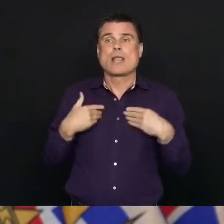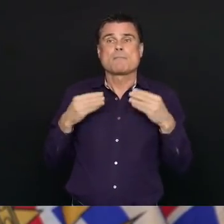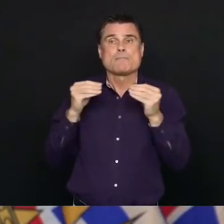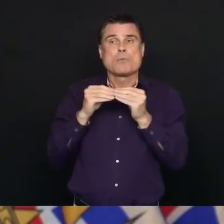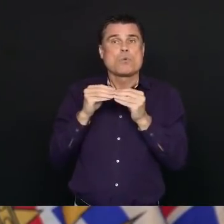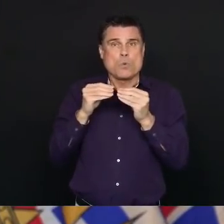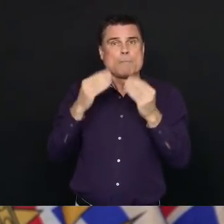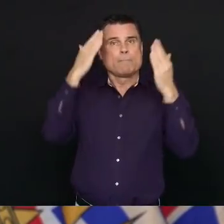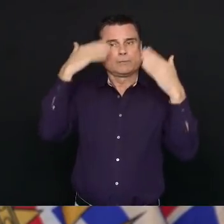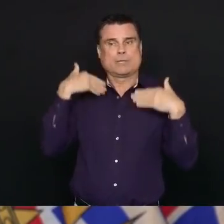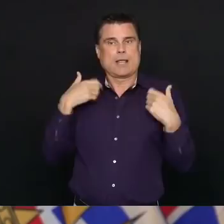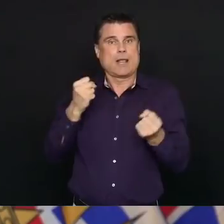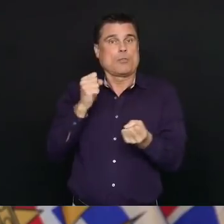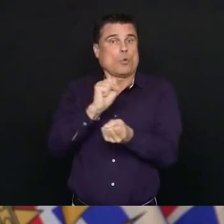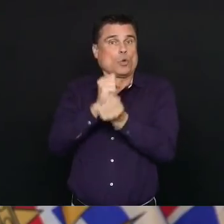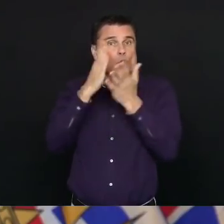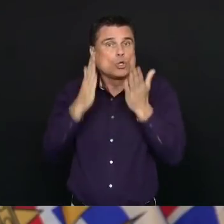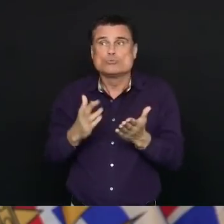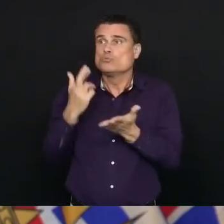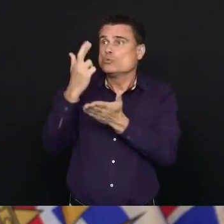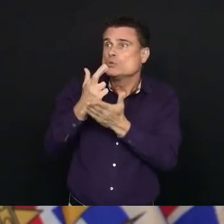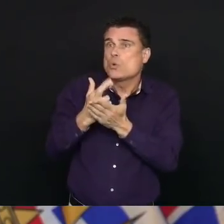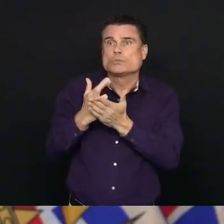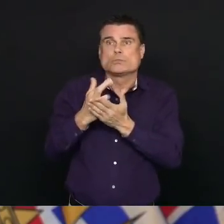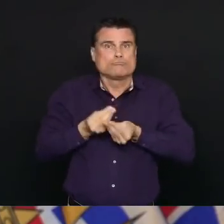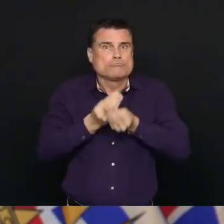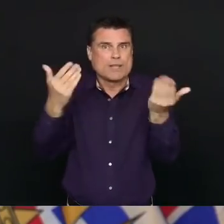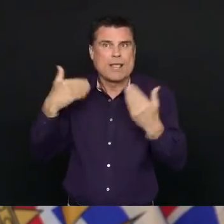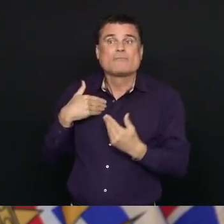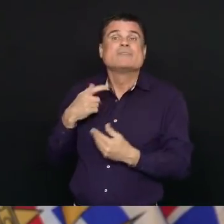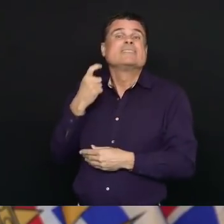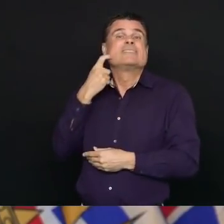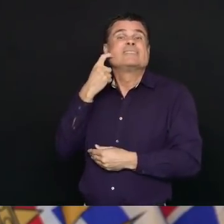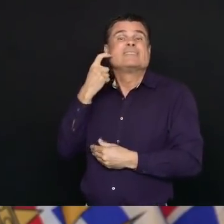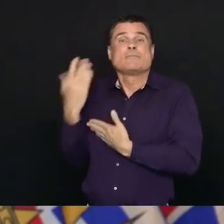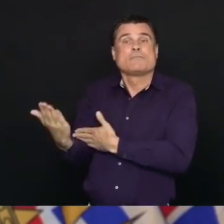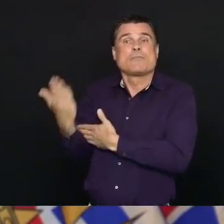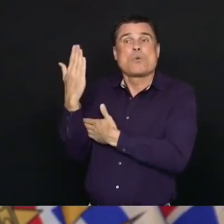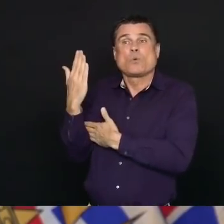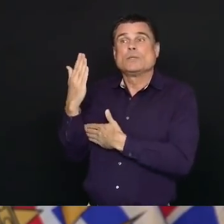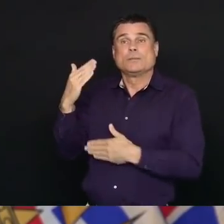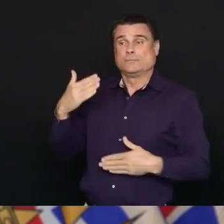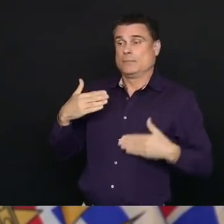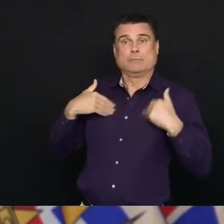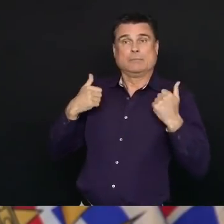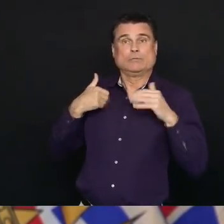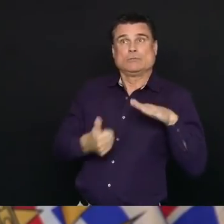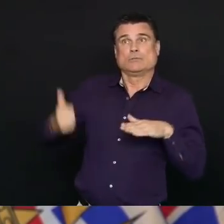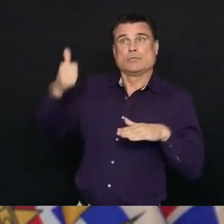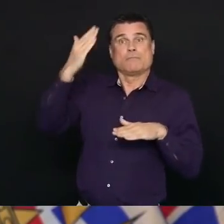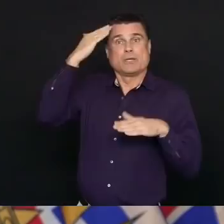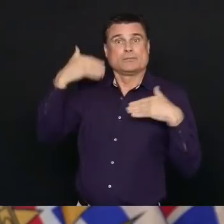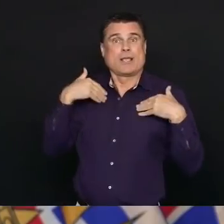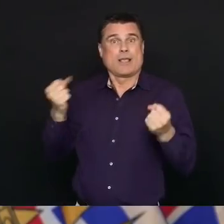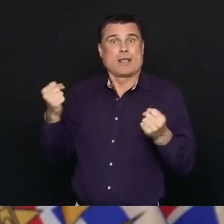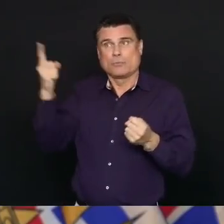Or you can reach out to your primary care physician. You can go to anxiety Canada, bounce back DC and more resources just announced this